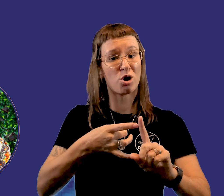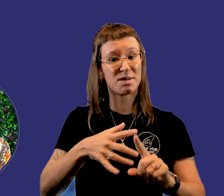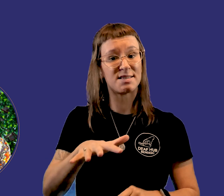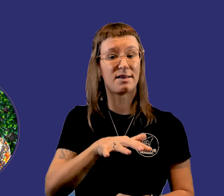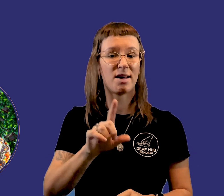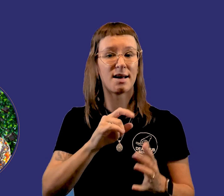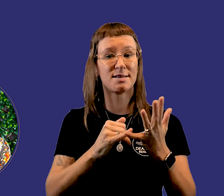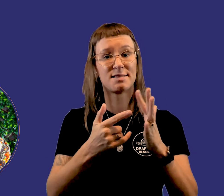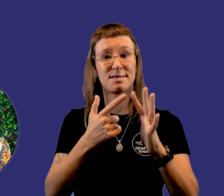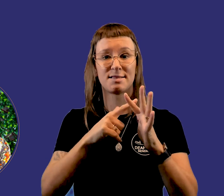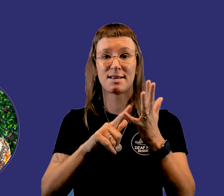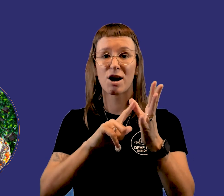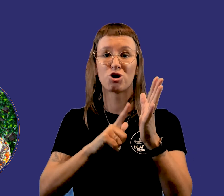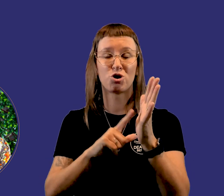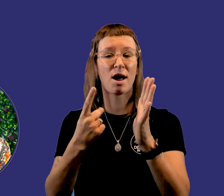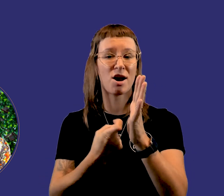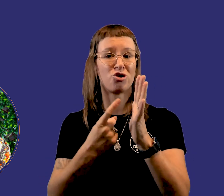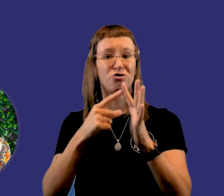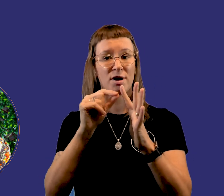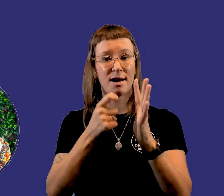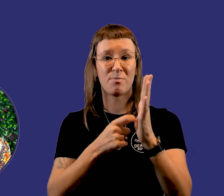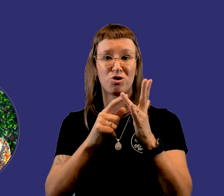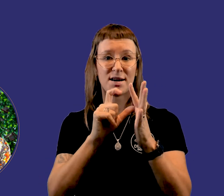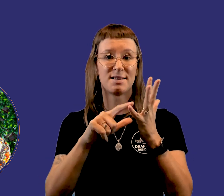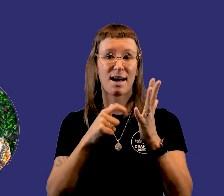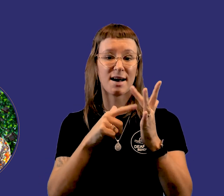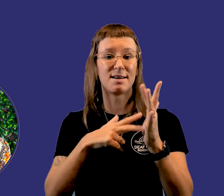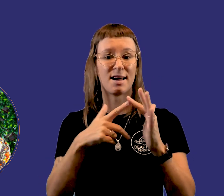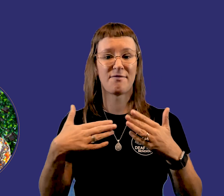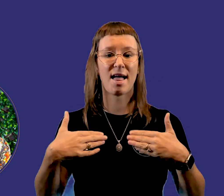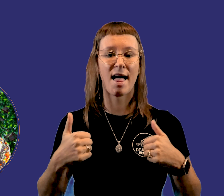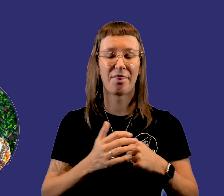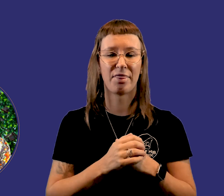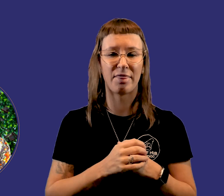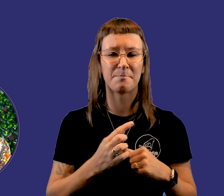information that can keep them well, improve their quality of life and navigate Healthcare Services.